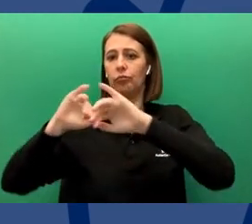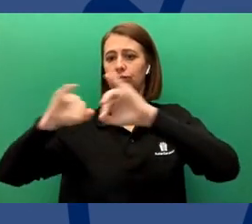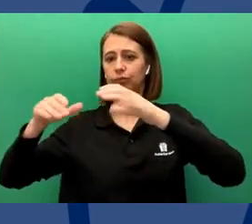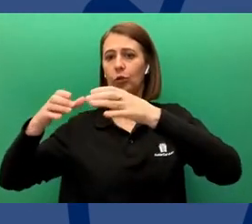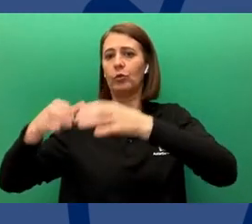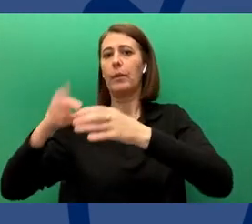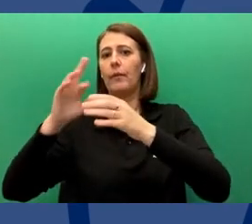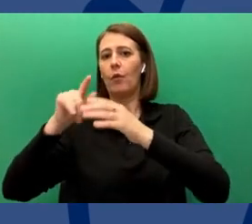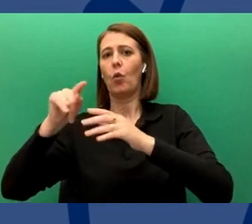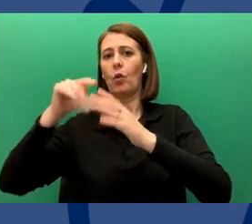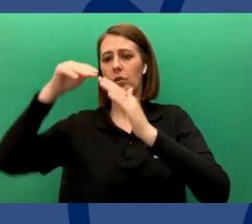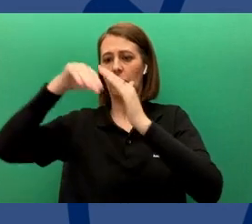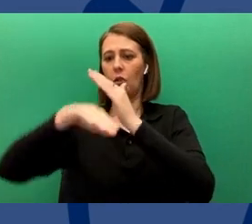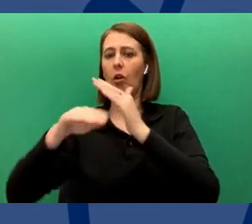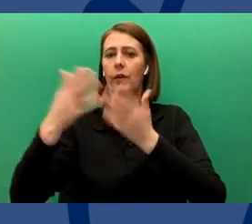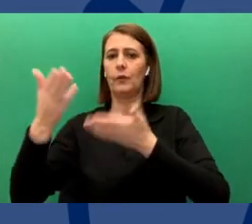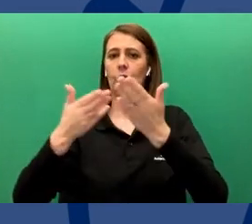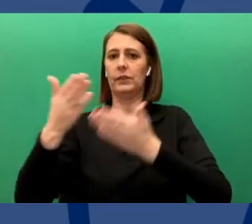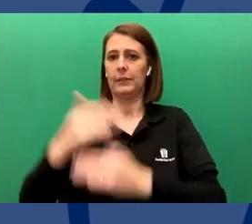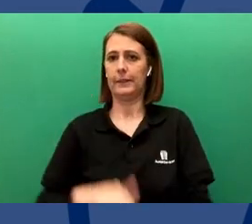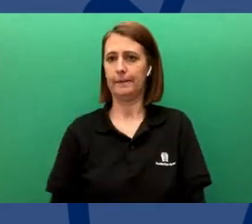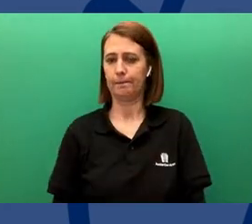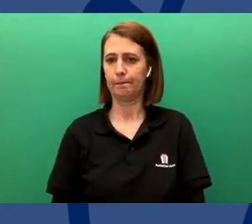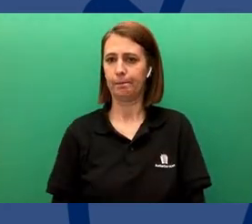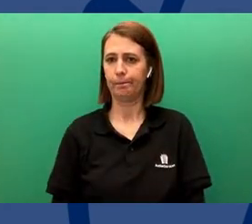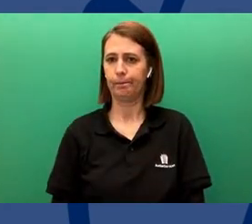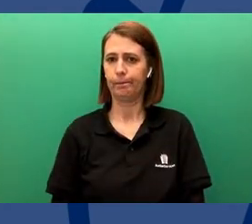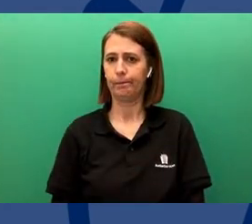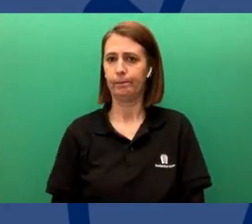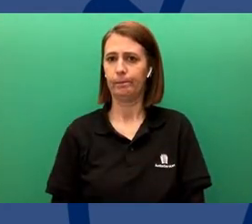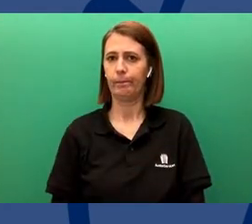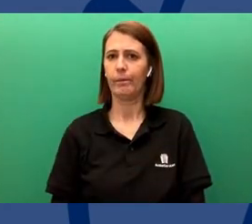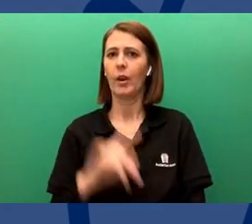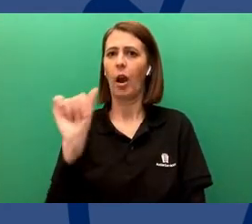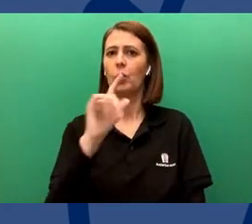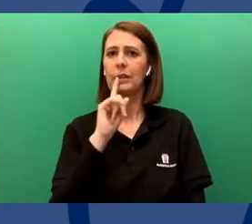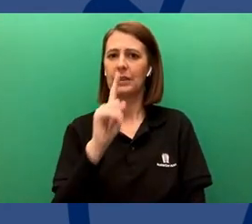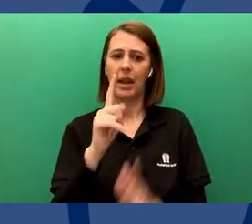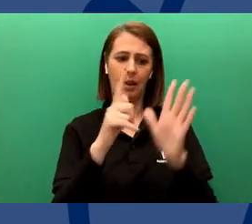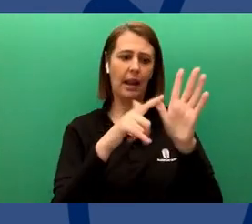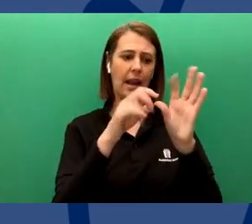I would probably suggest one ABN, one application, usually.